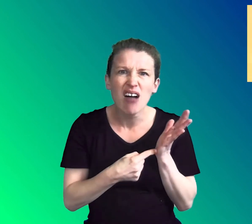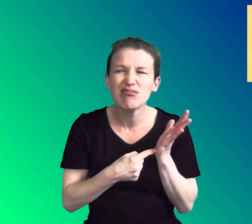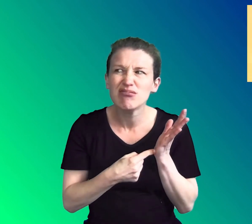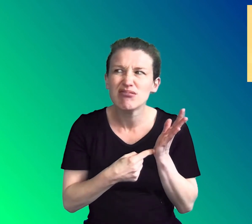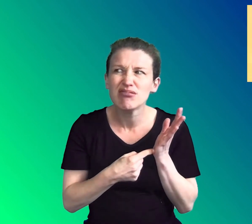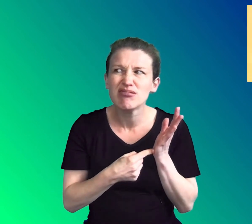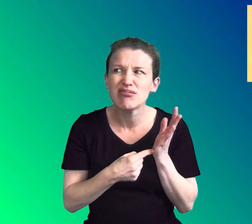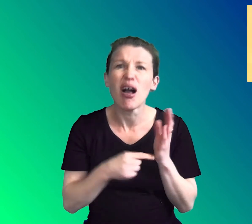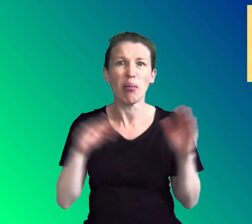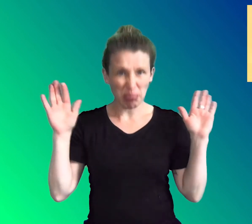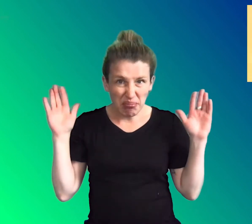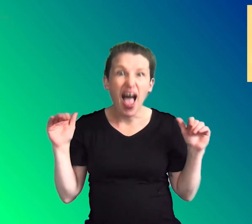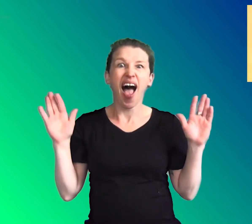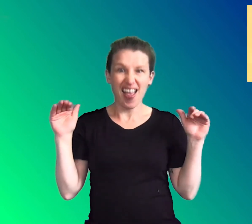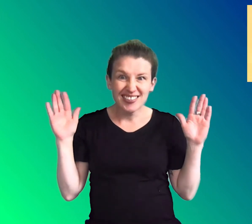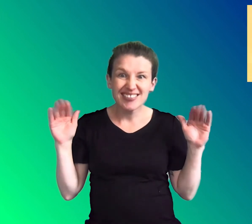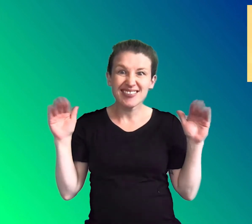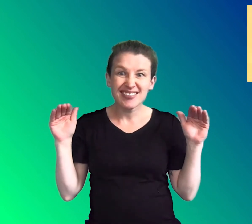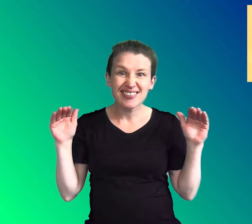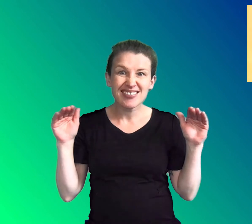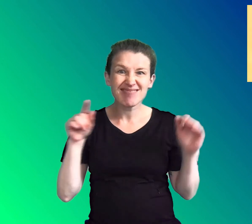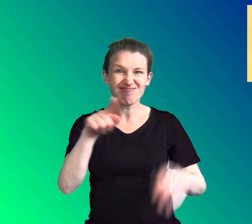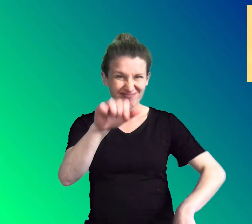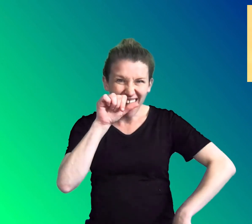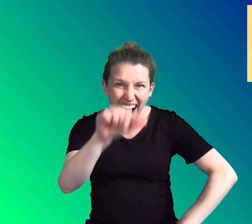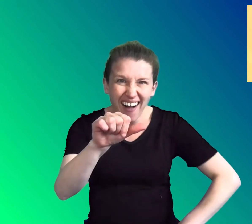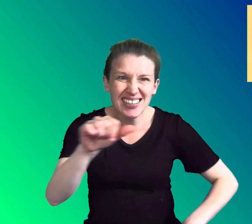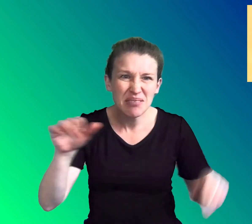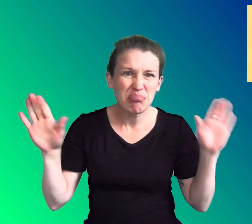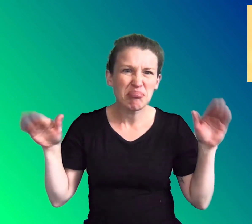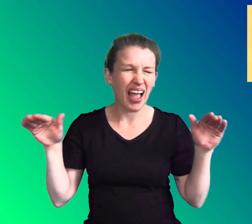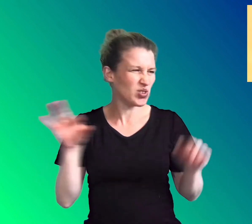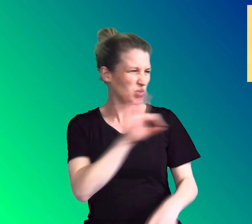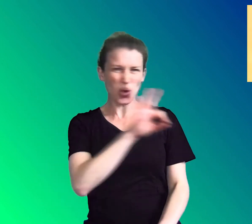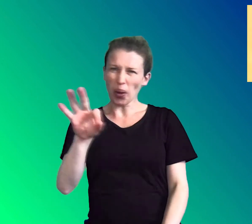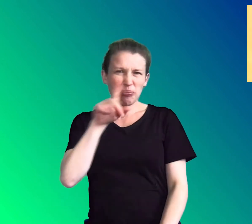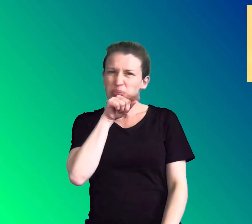A bat. I mean, you're right. A bat’s not a bird.